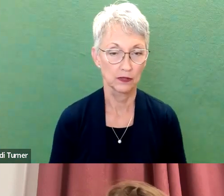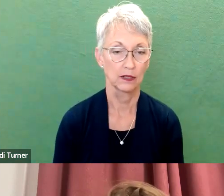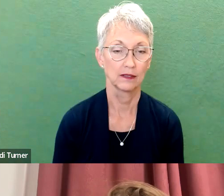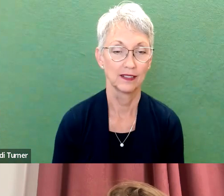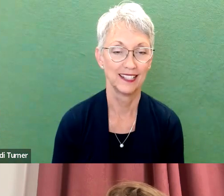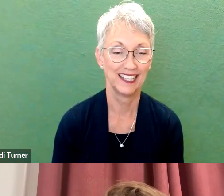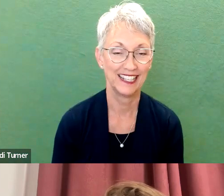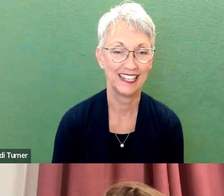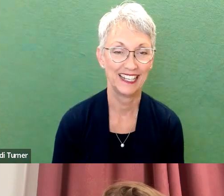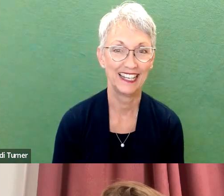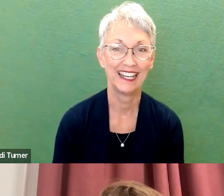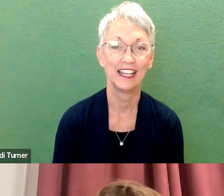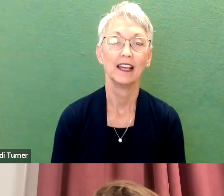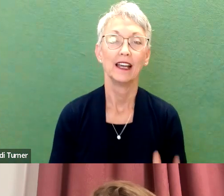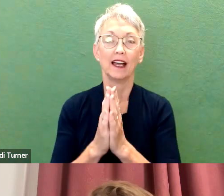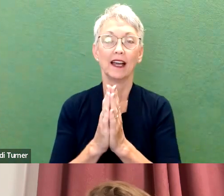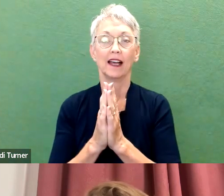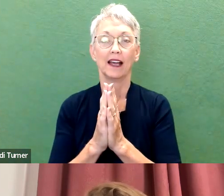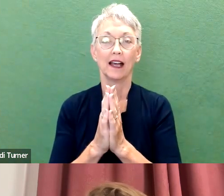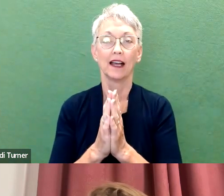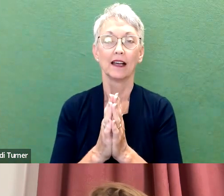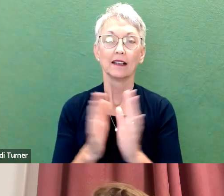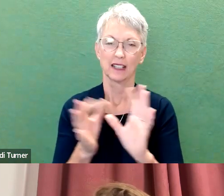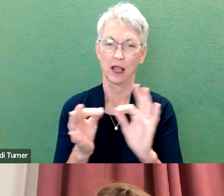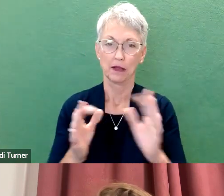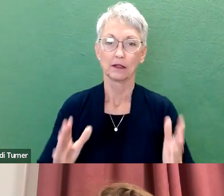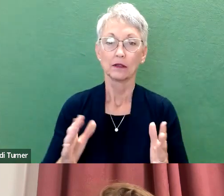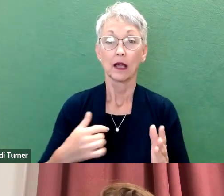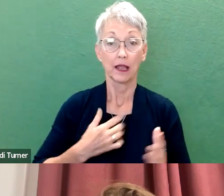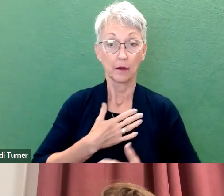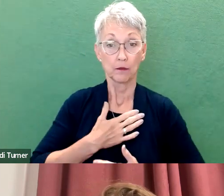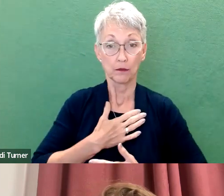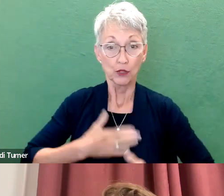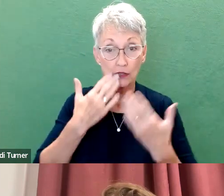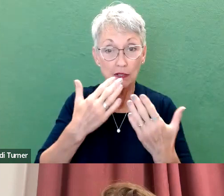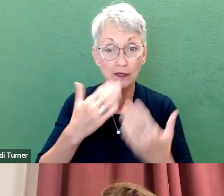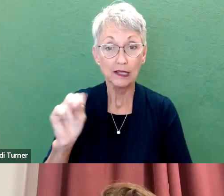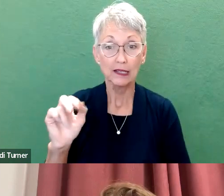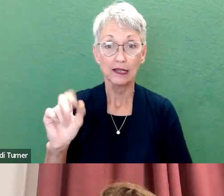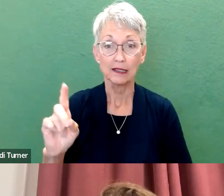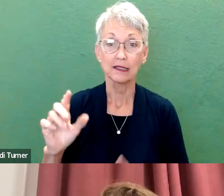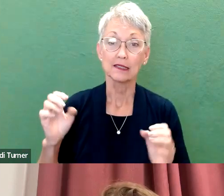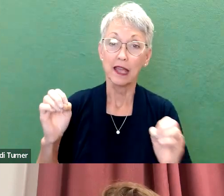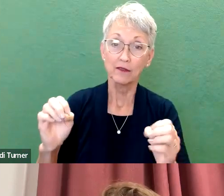those? >> Howard Rosenblum: Yes, I would. Would you like to sane the question, Randi and I can answer them? Ripe yes,